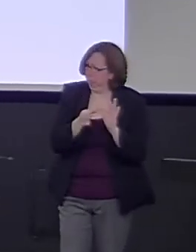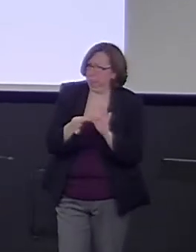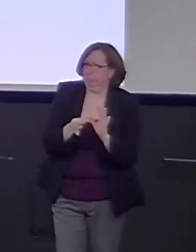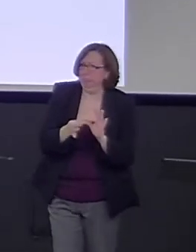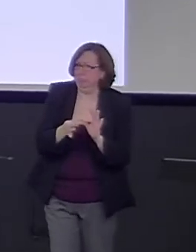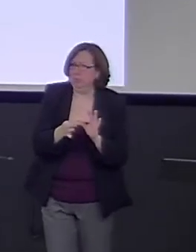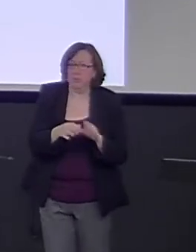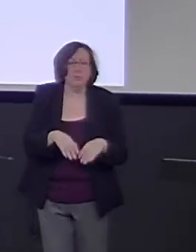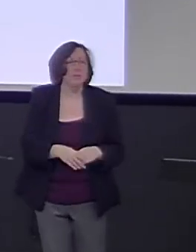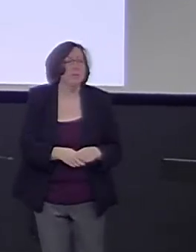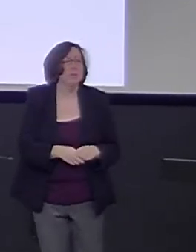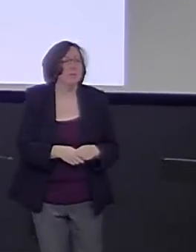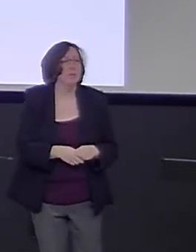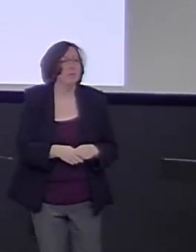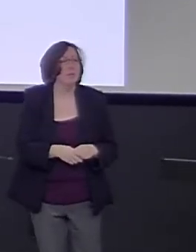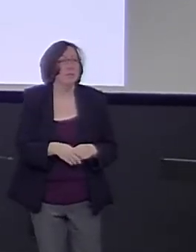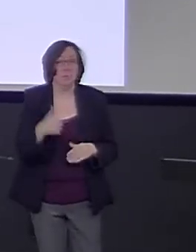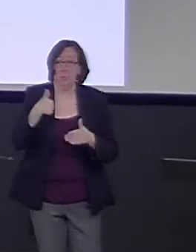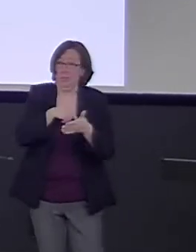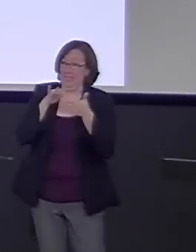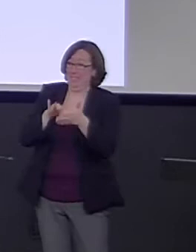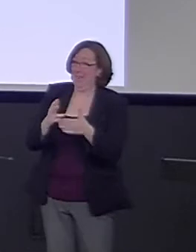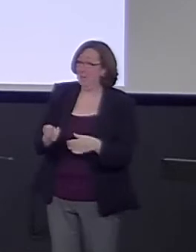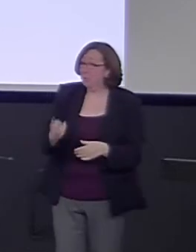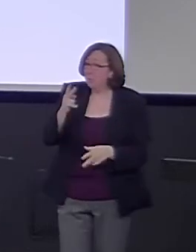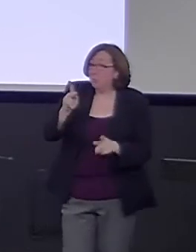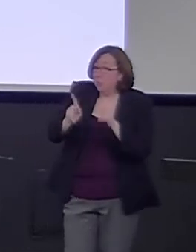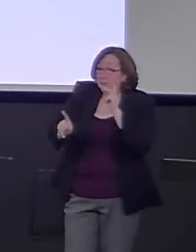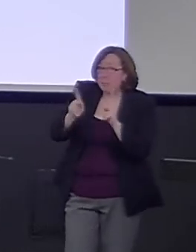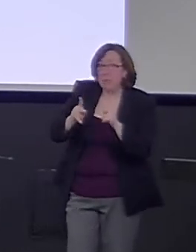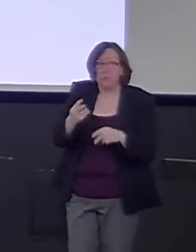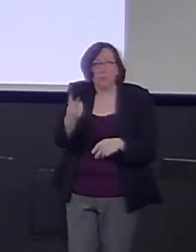that there's riches here in looking at two brains together